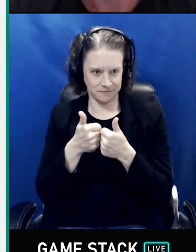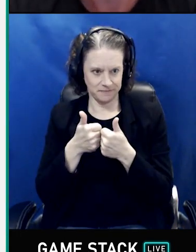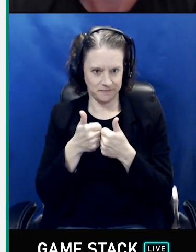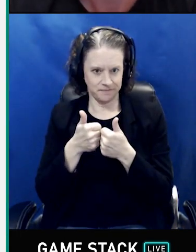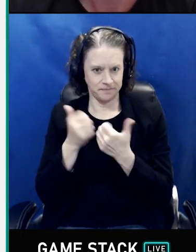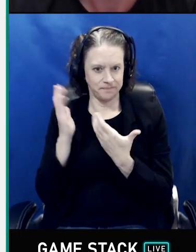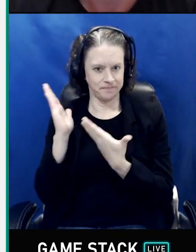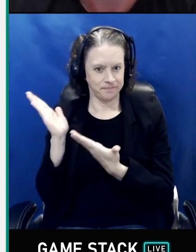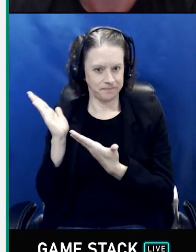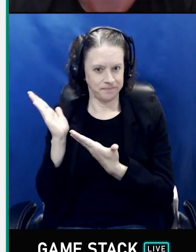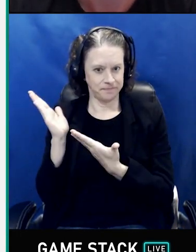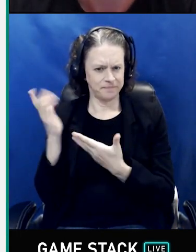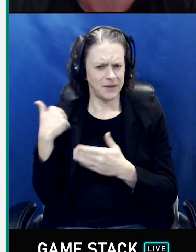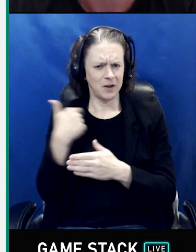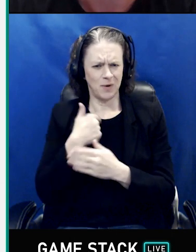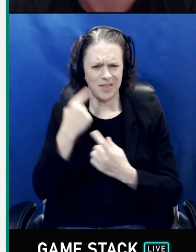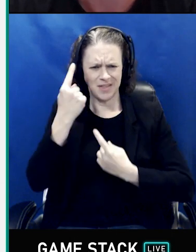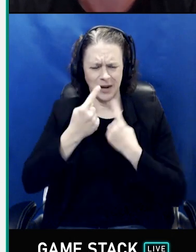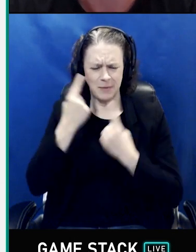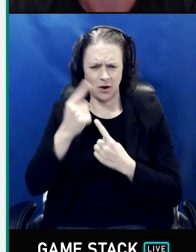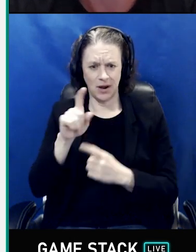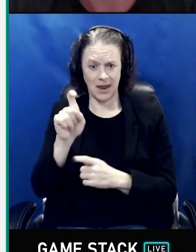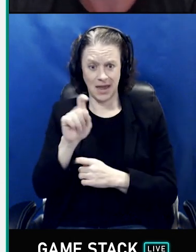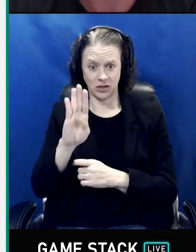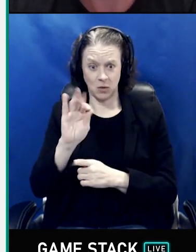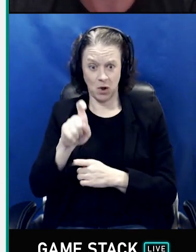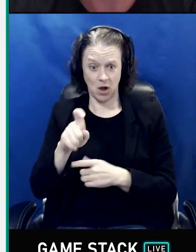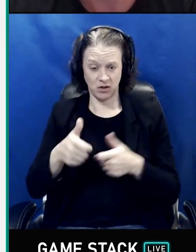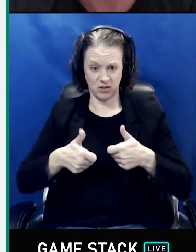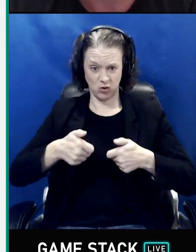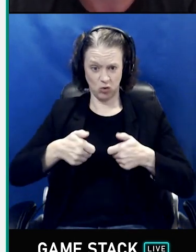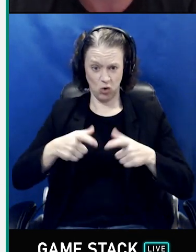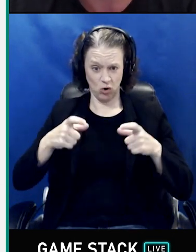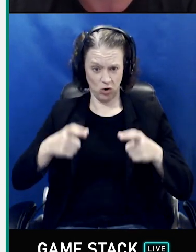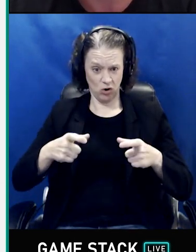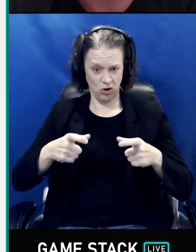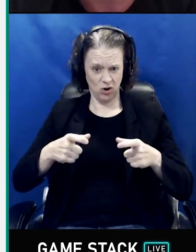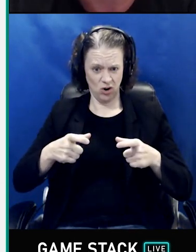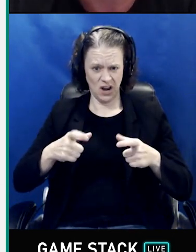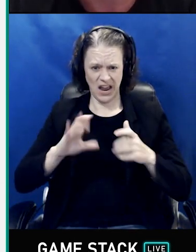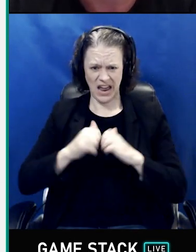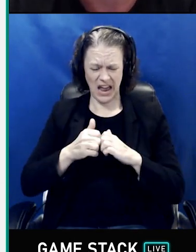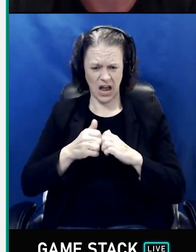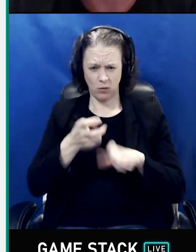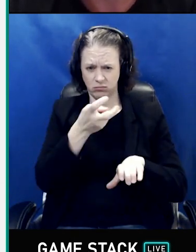As we thought about how to take the Xbox controller and bring that experience to a new form factor,